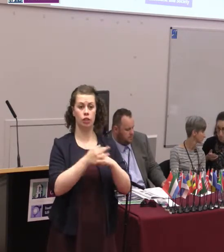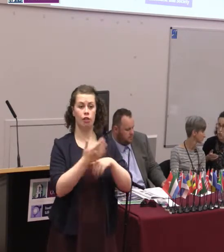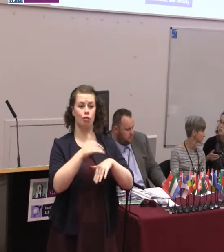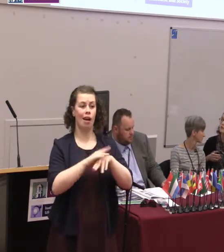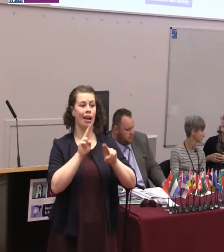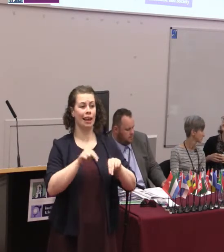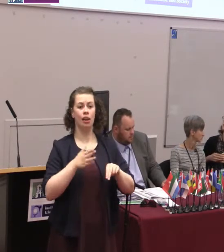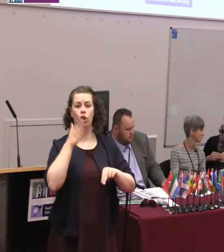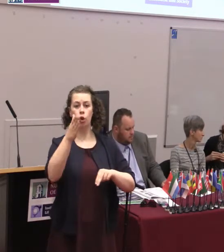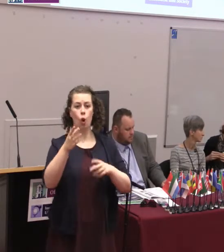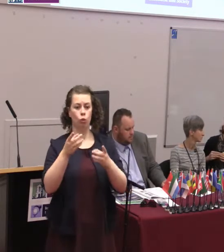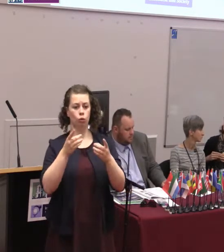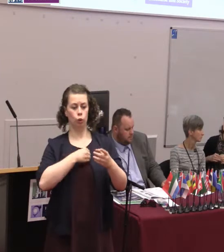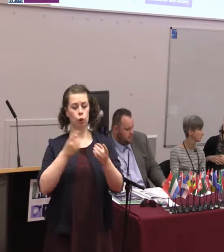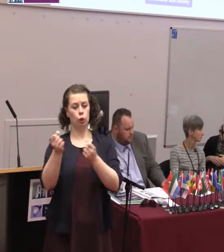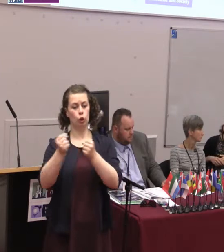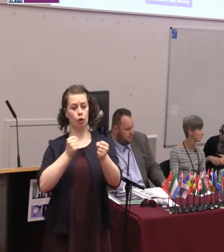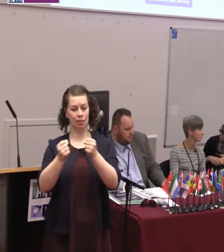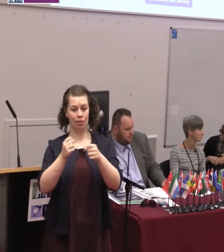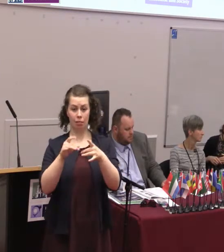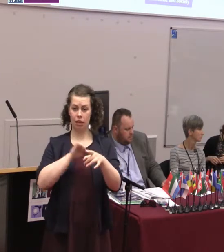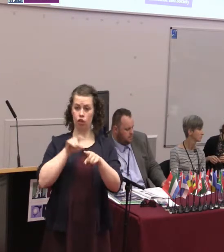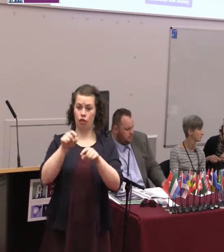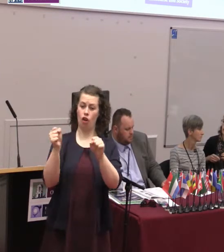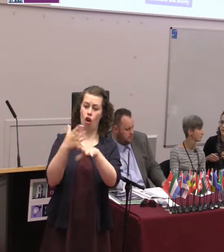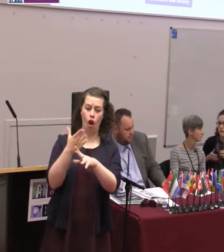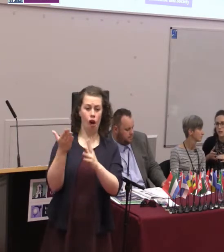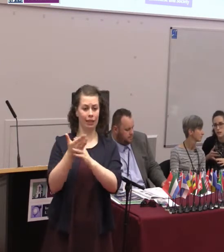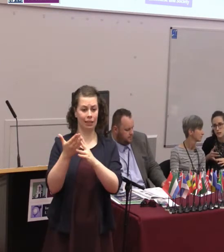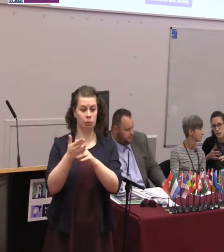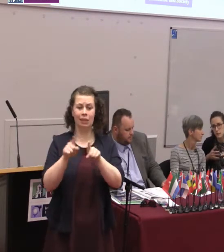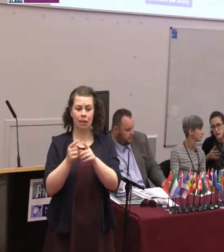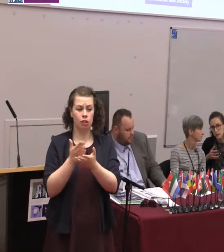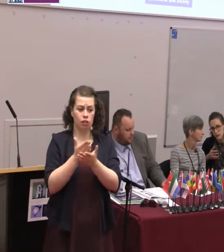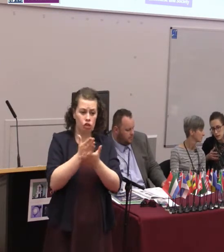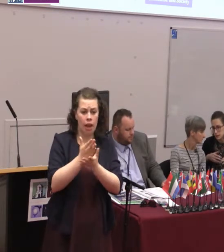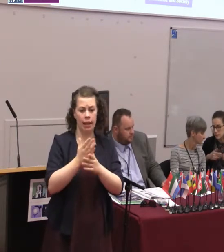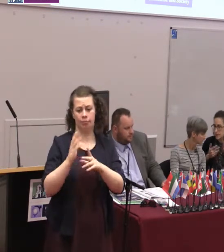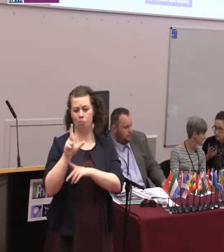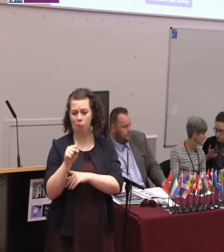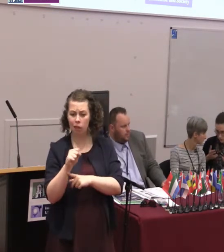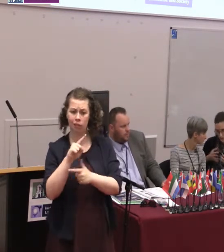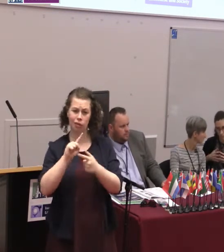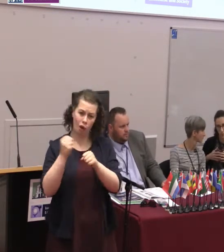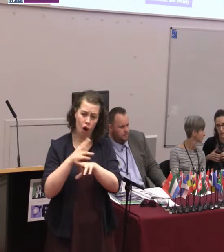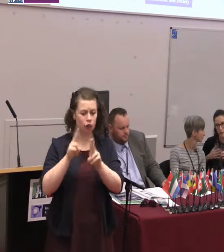that are accessible for all, transport so that people can get out and about and around